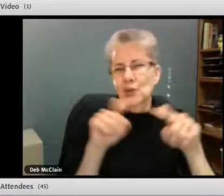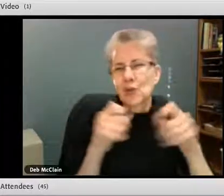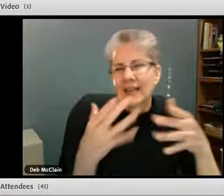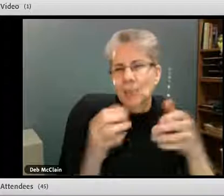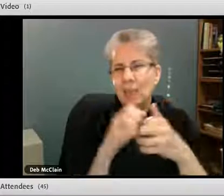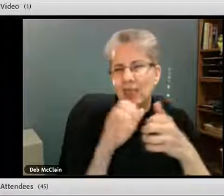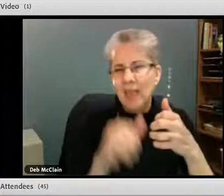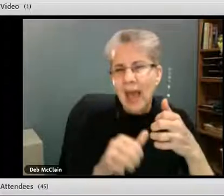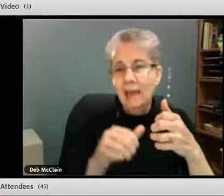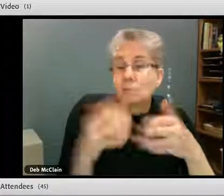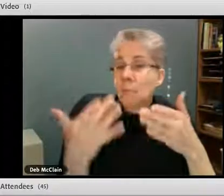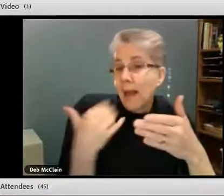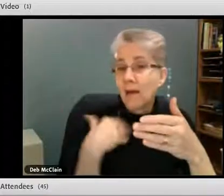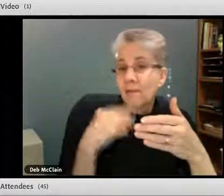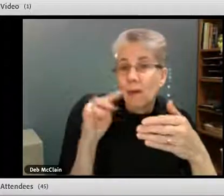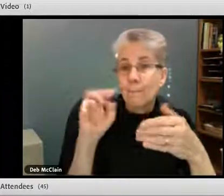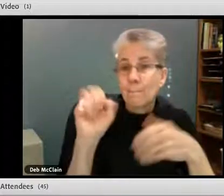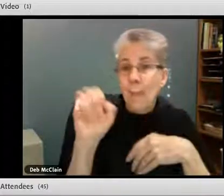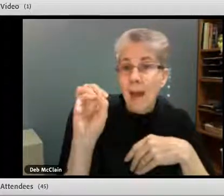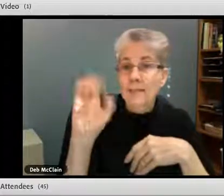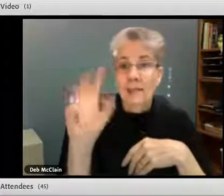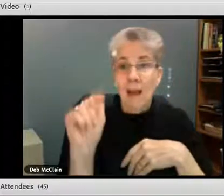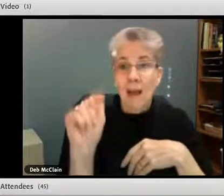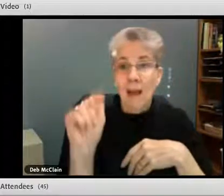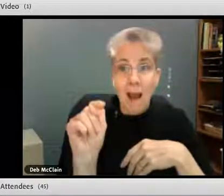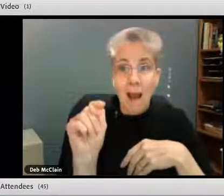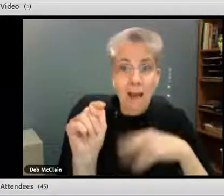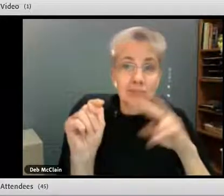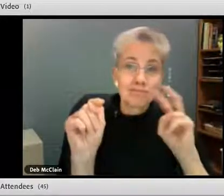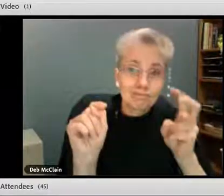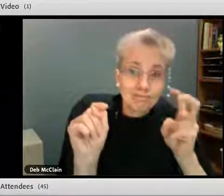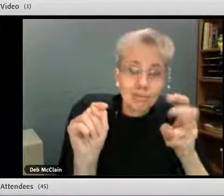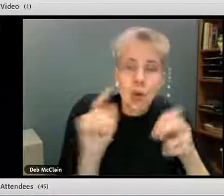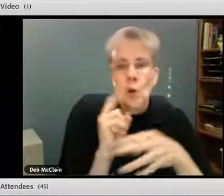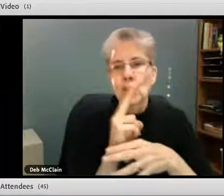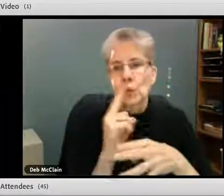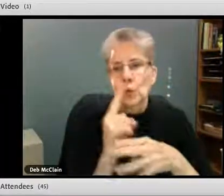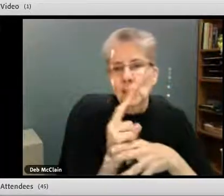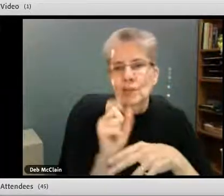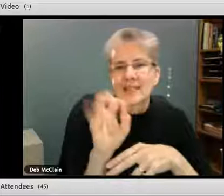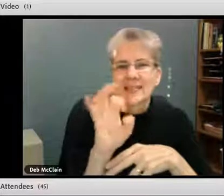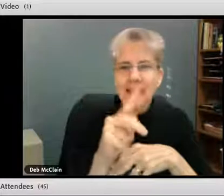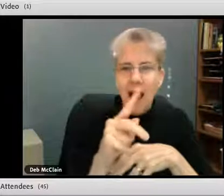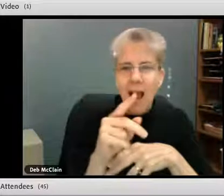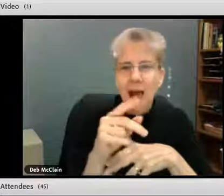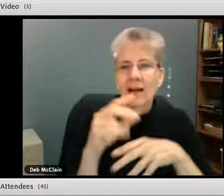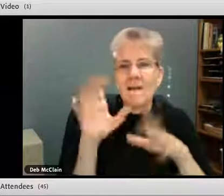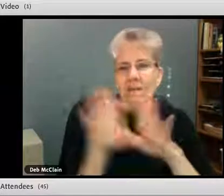Or you can always use staff photos or use the presenter and avoid using the pictures of the crowd. But again, get close.